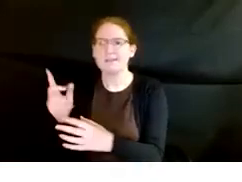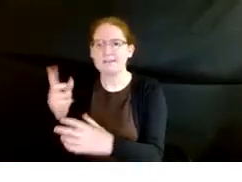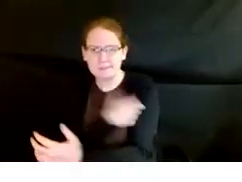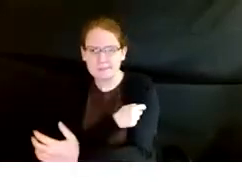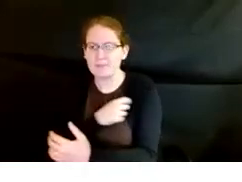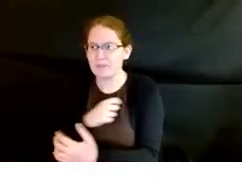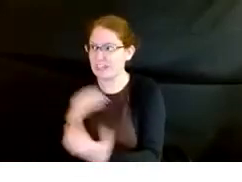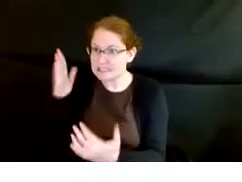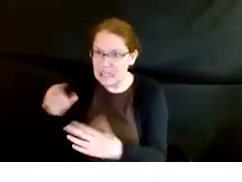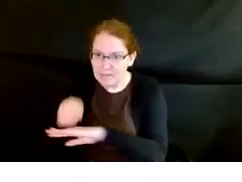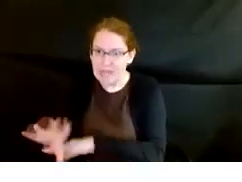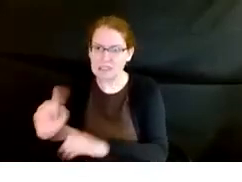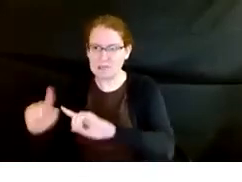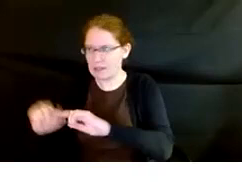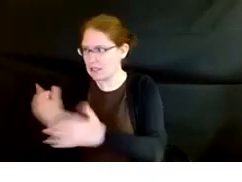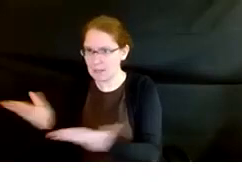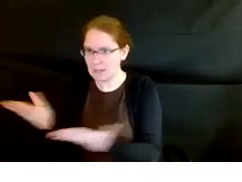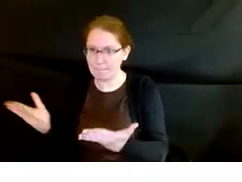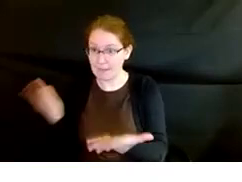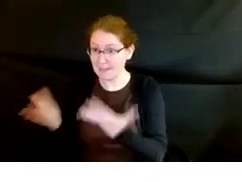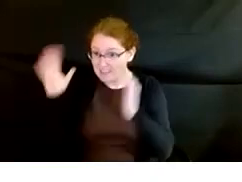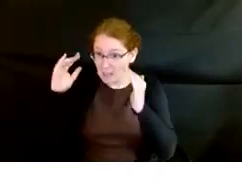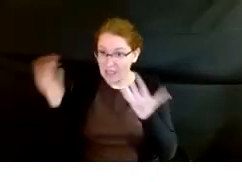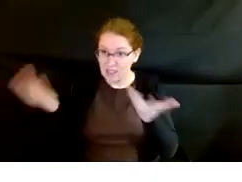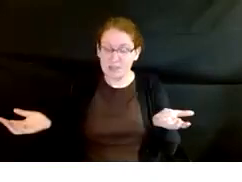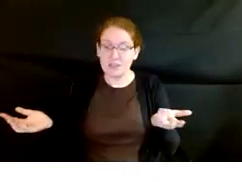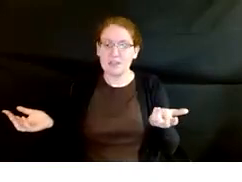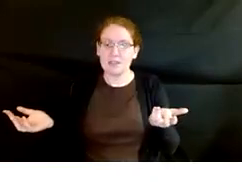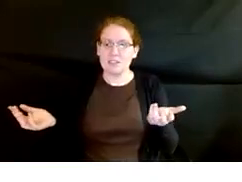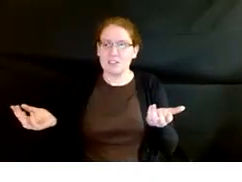side effects you might be able to expect uh so those those kind of things the other thing is